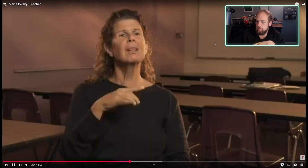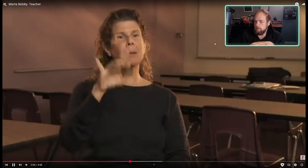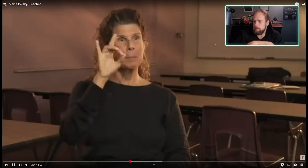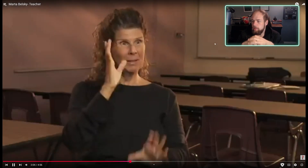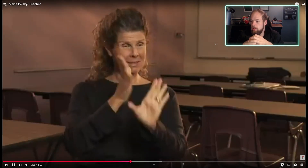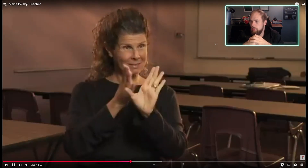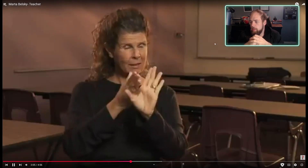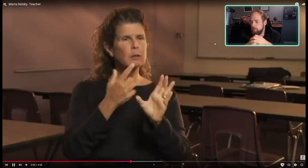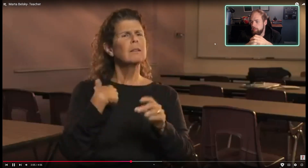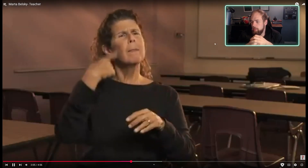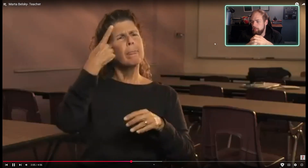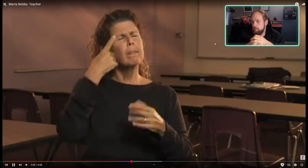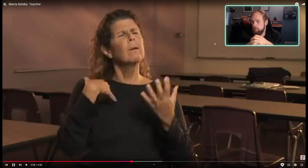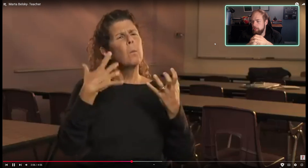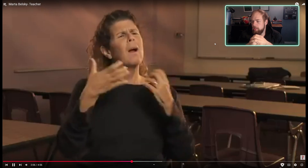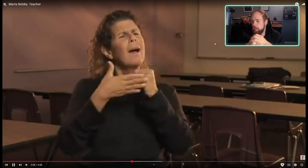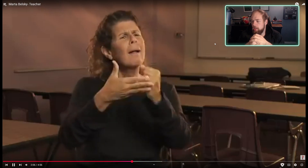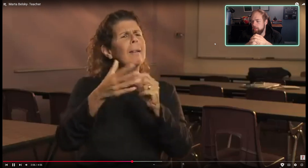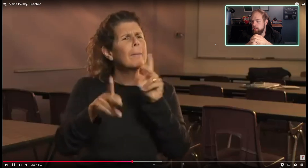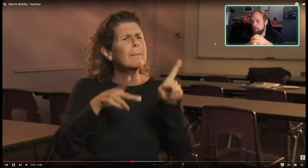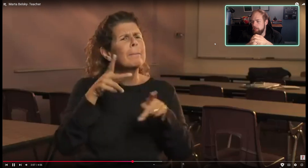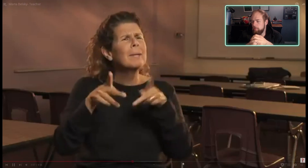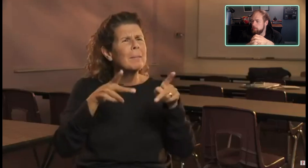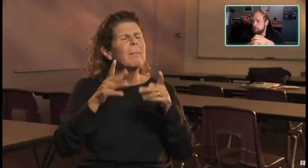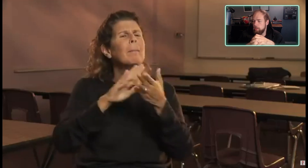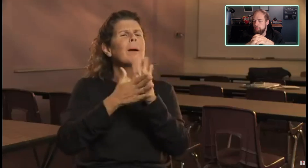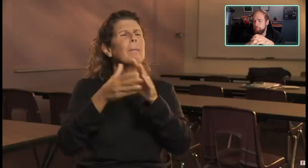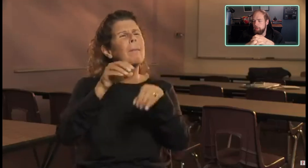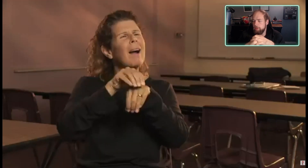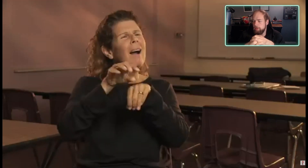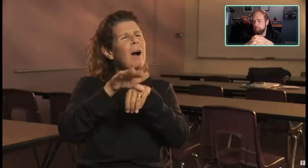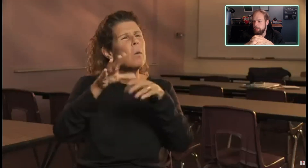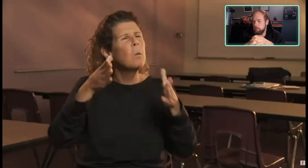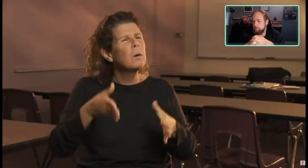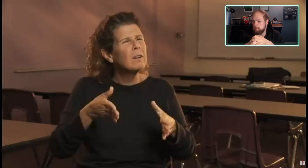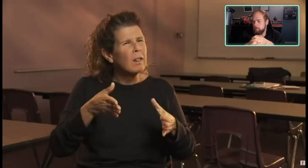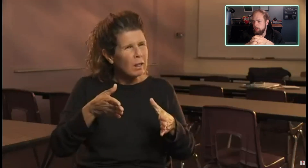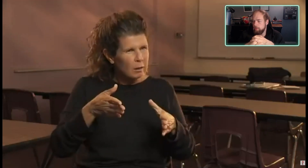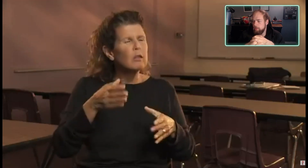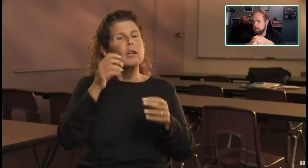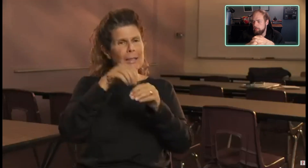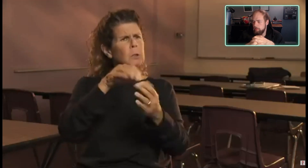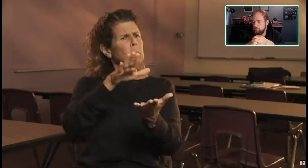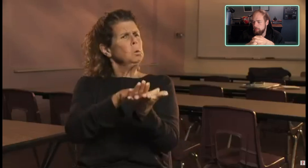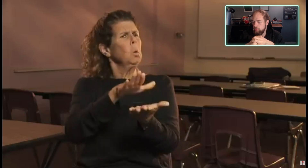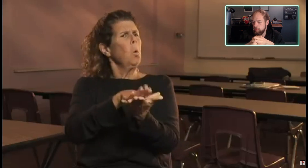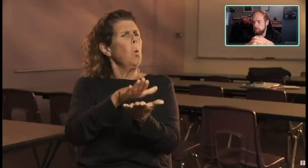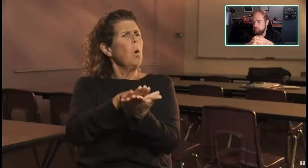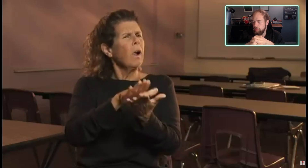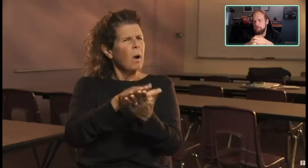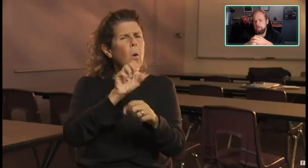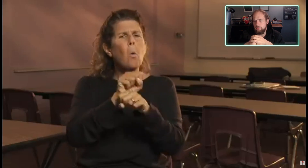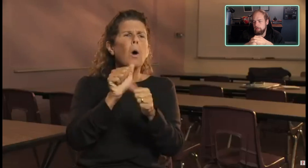oh pick psychology I thought I wanted to try and help people become a counselor cool